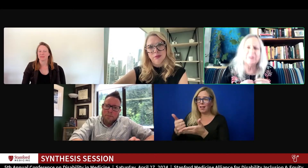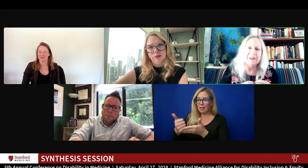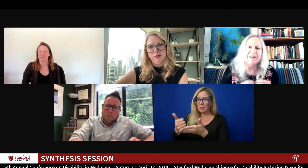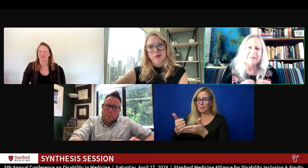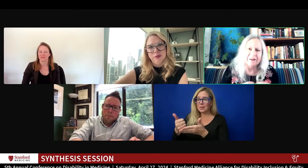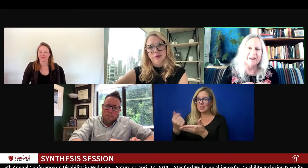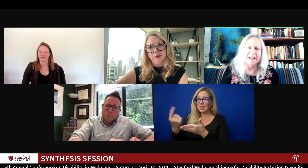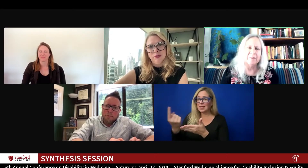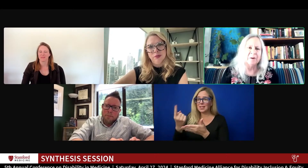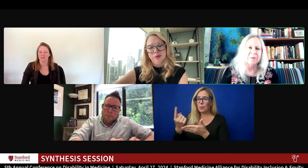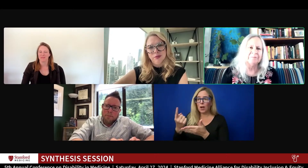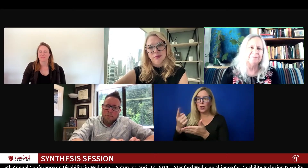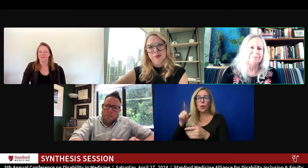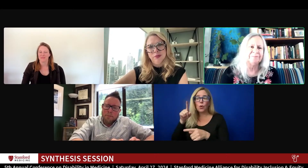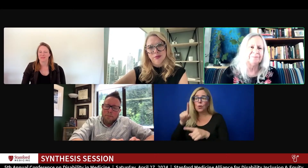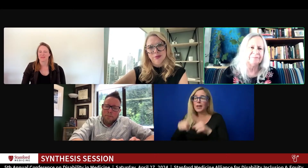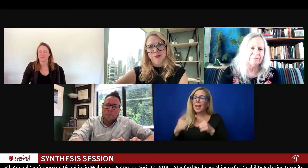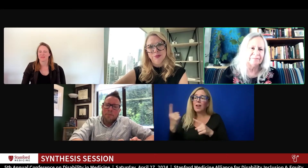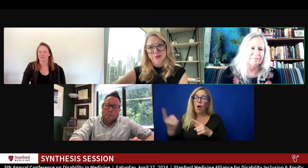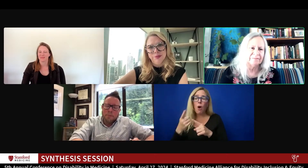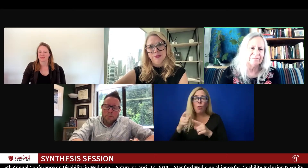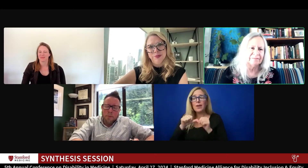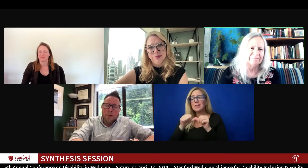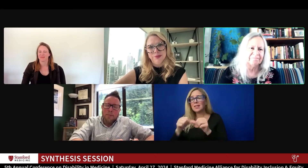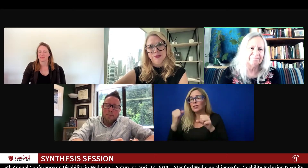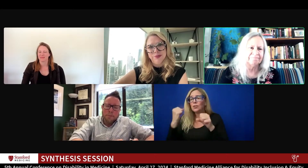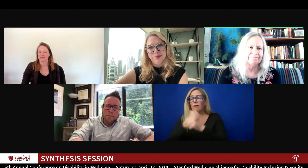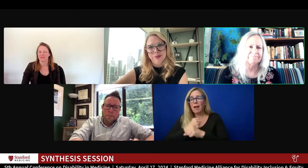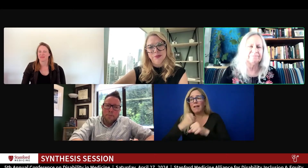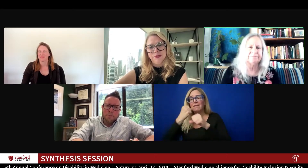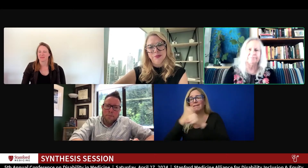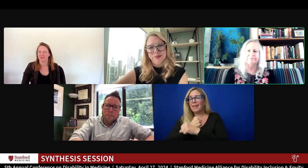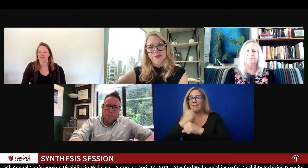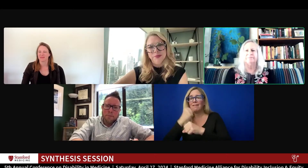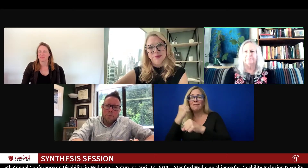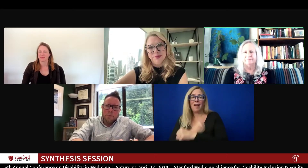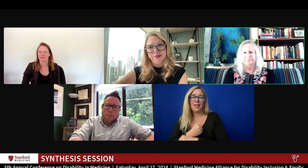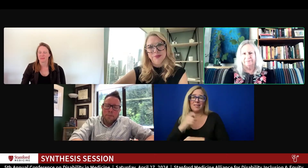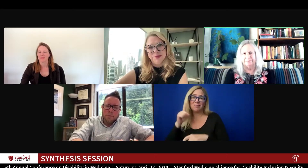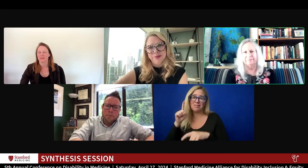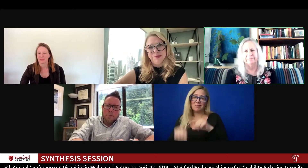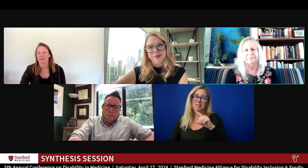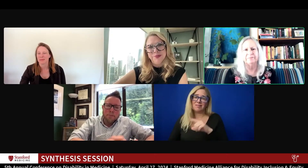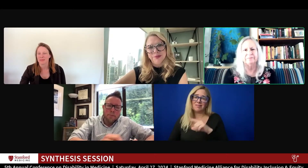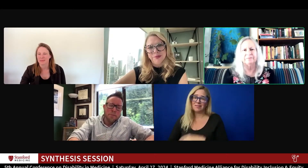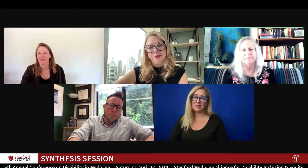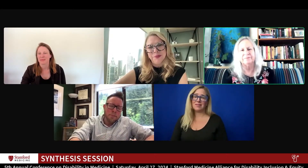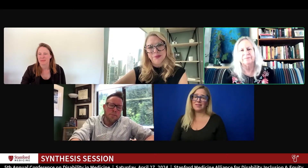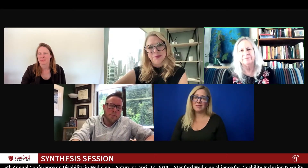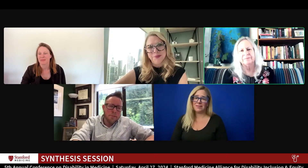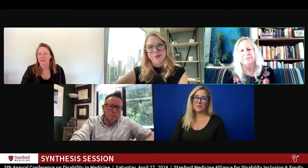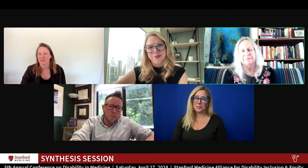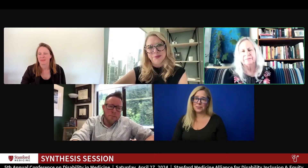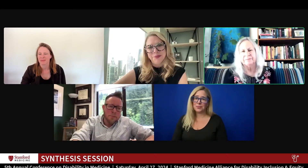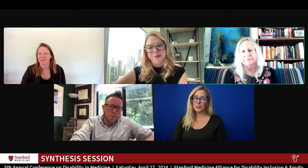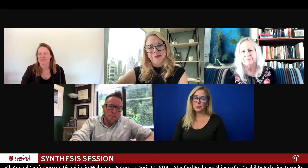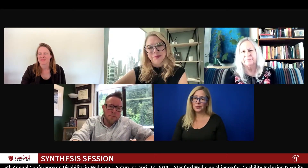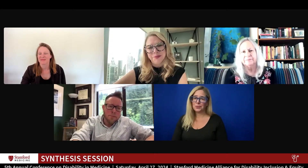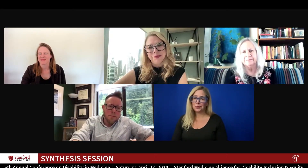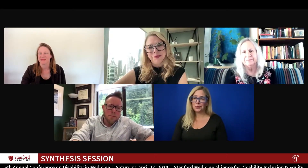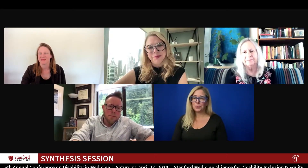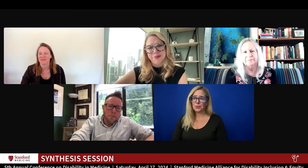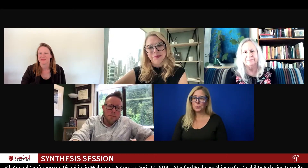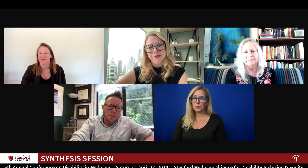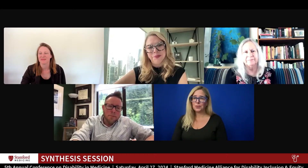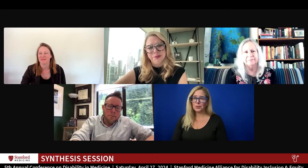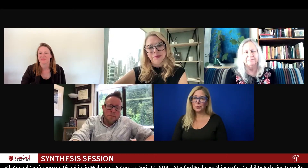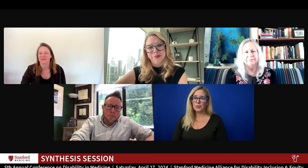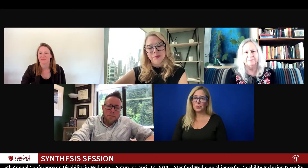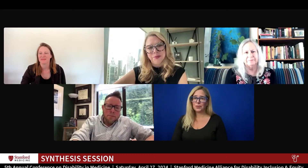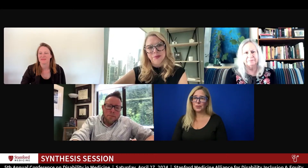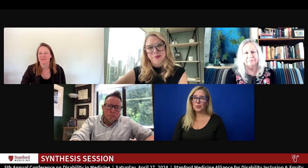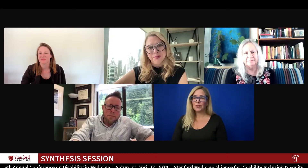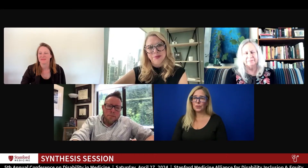be in the fighting mode >> Alina Engelman: Yeah.